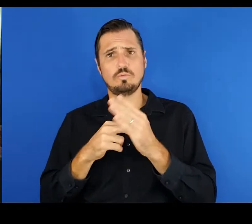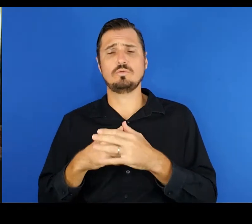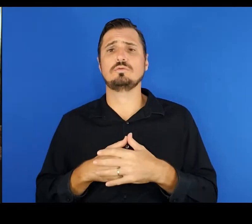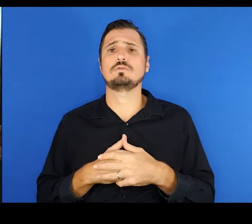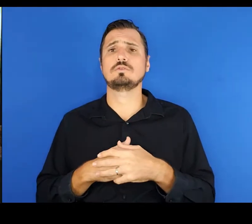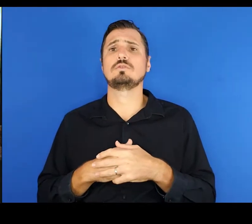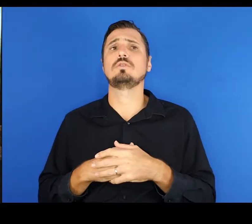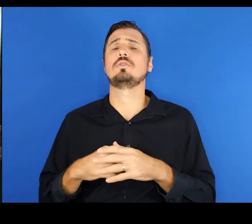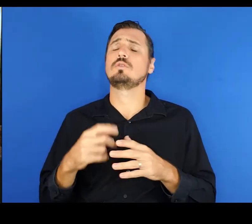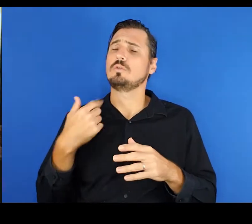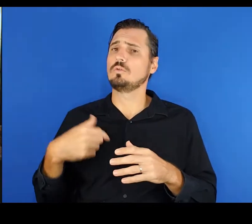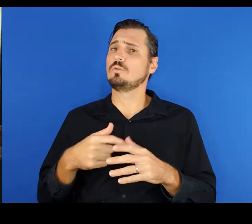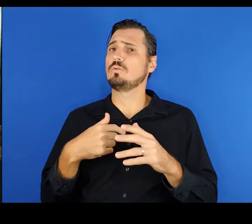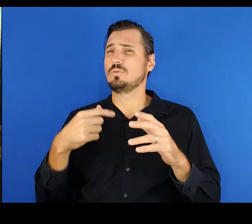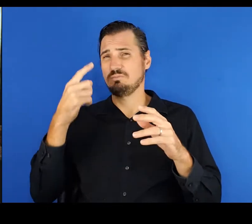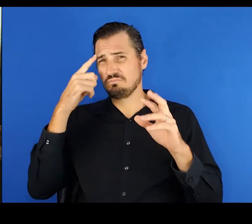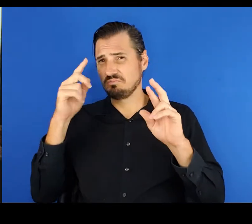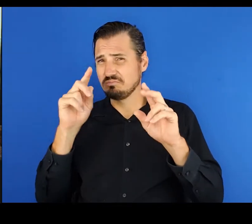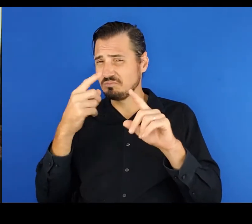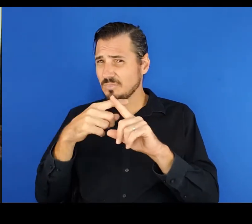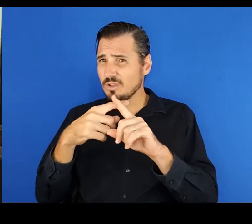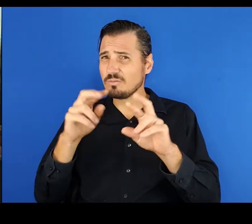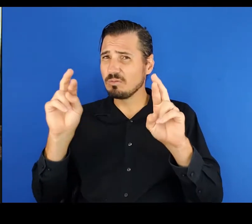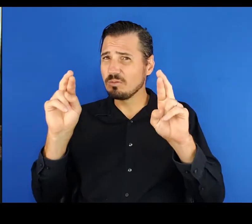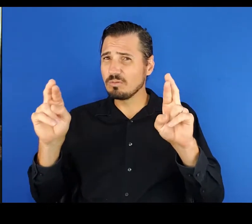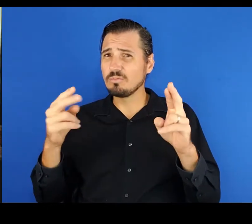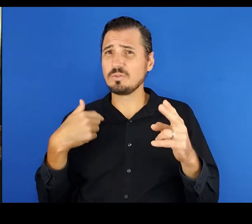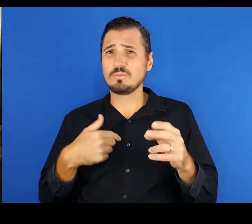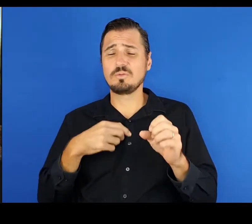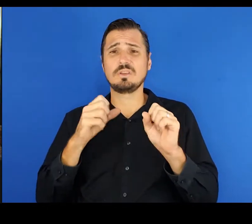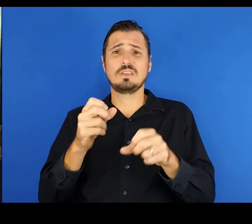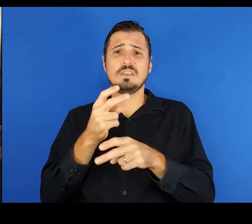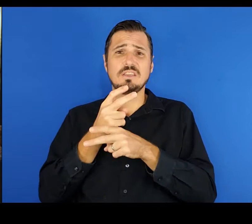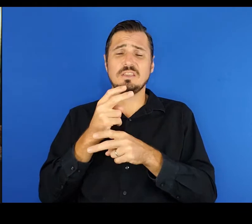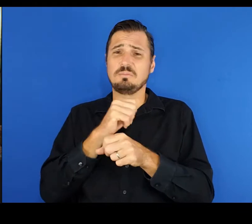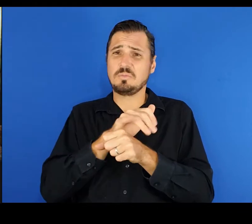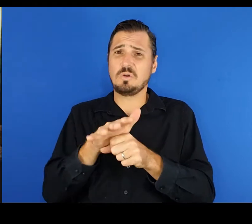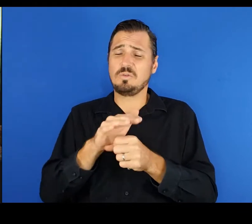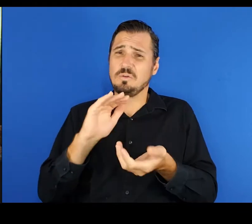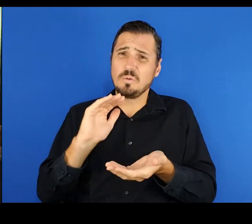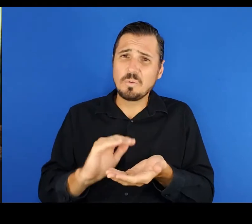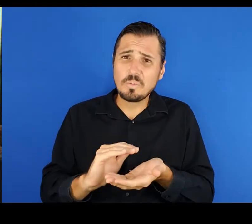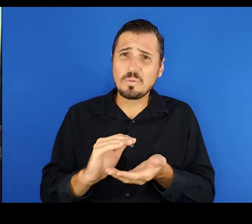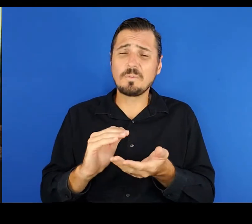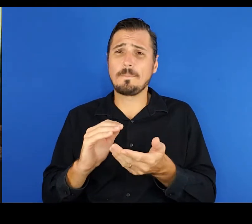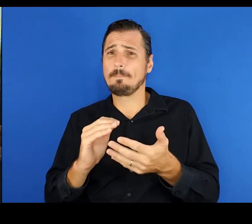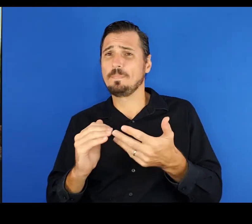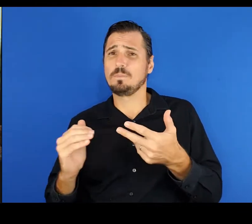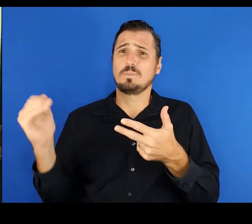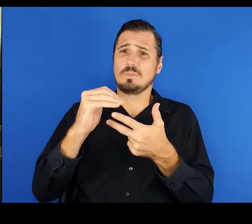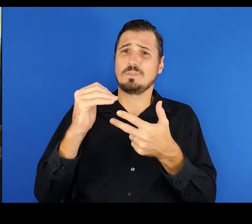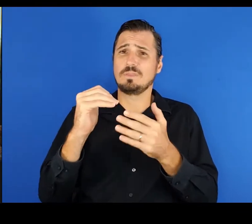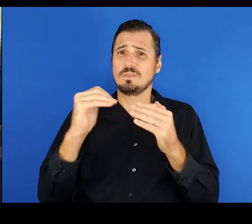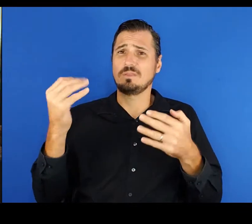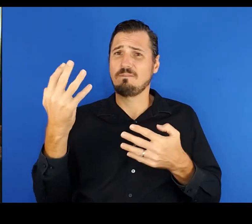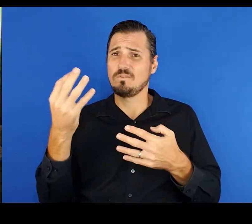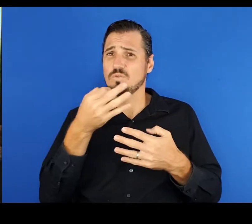We are hopeful that we can work together to contain our case counts and get back to Tier 4 as soon as possible